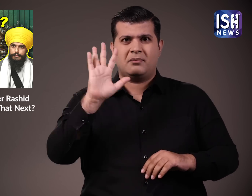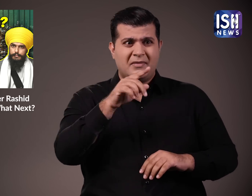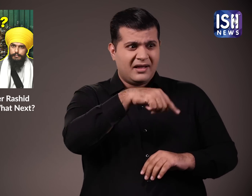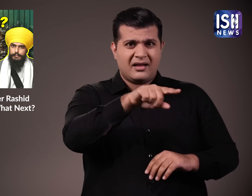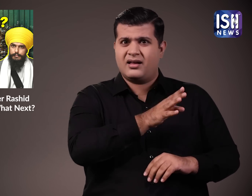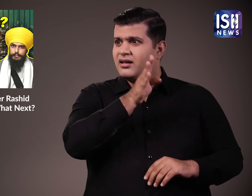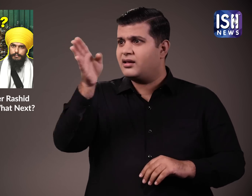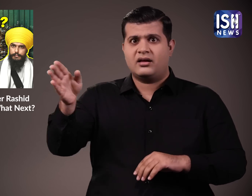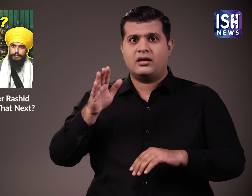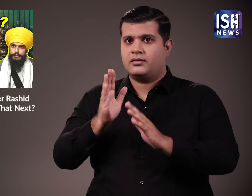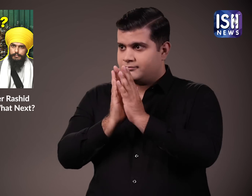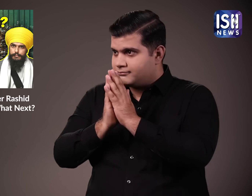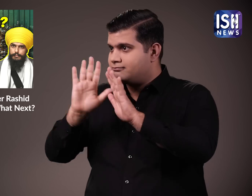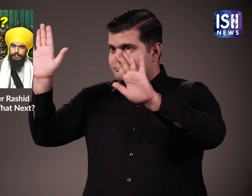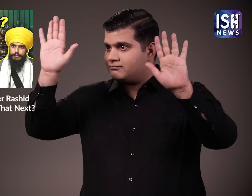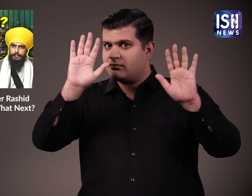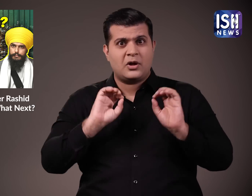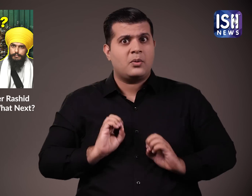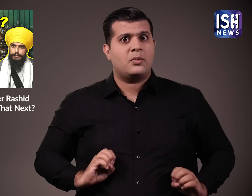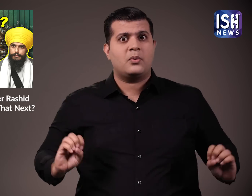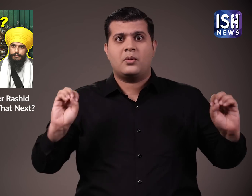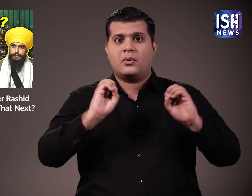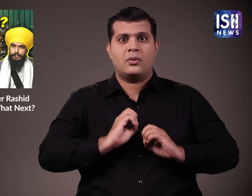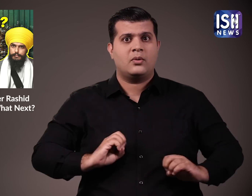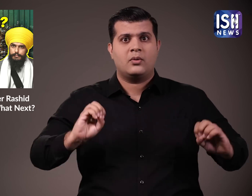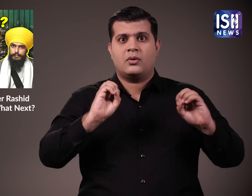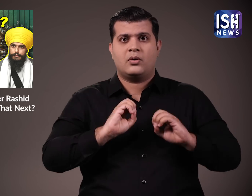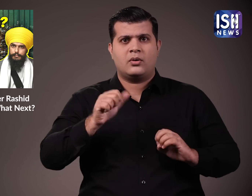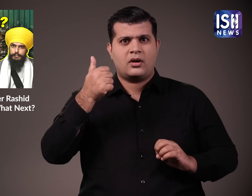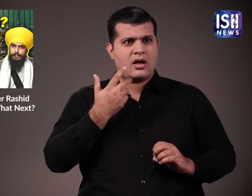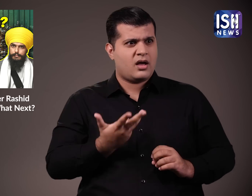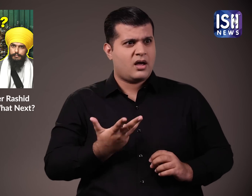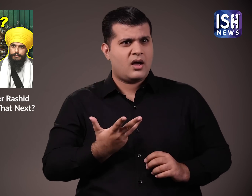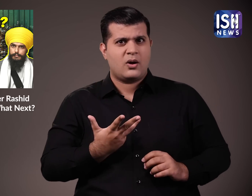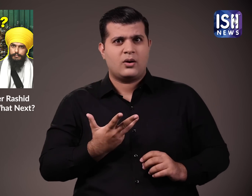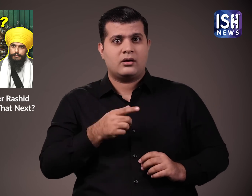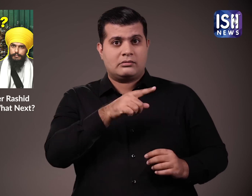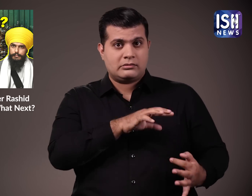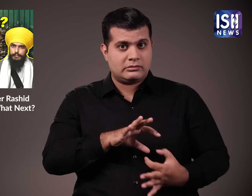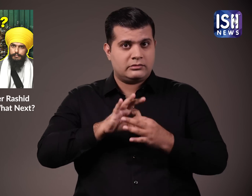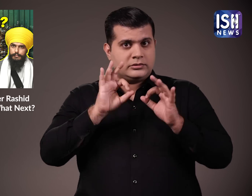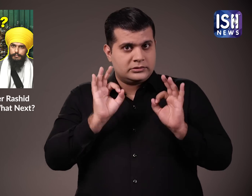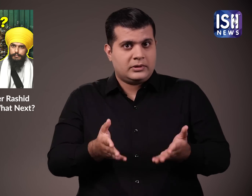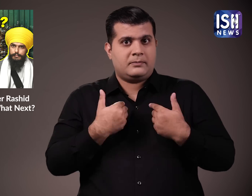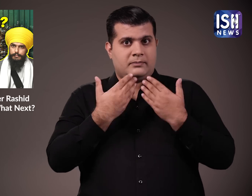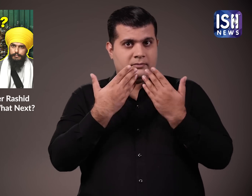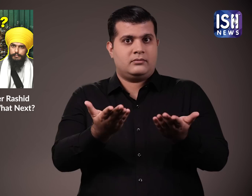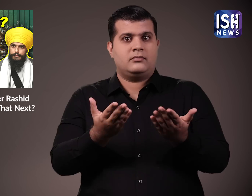Despite not attending any election rallies, they still won. I will tell you how.